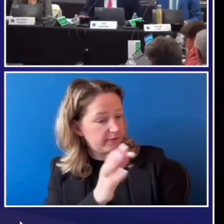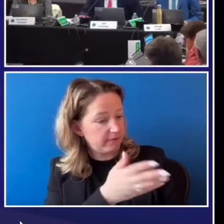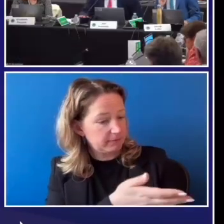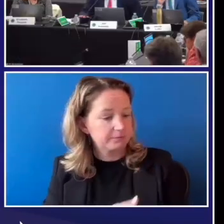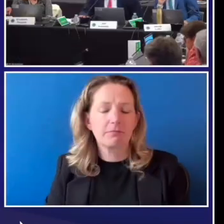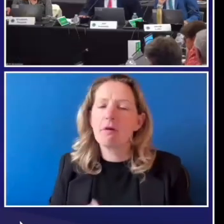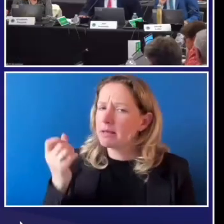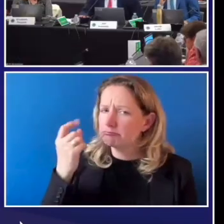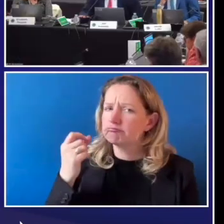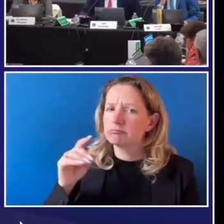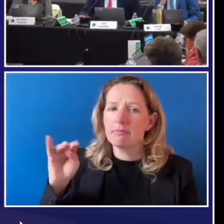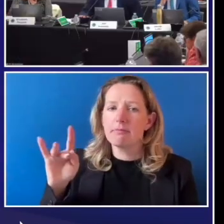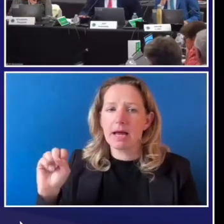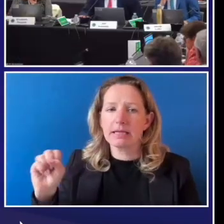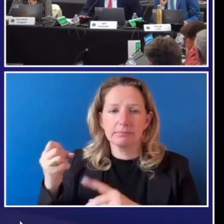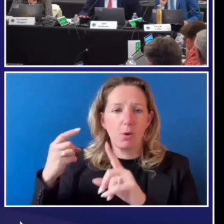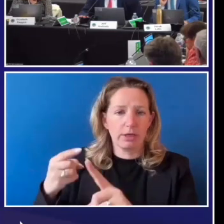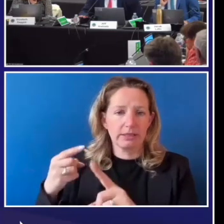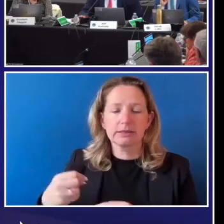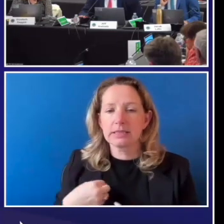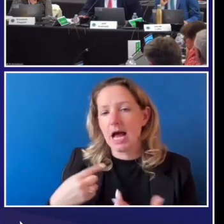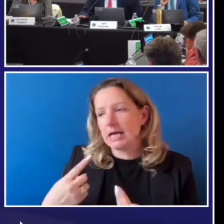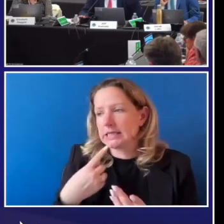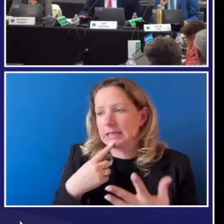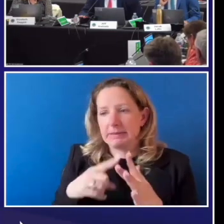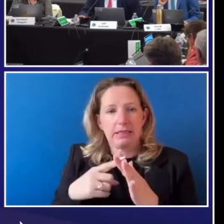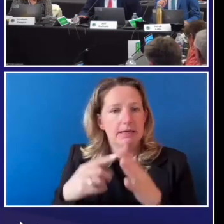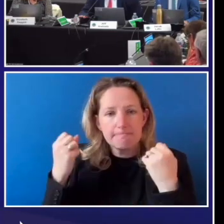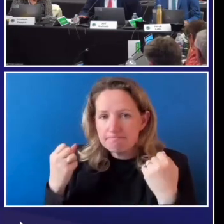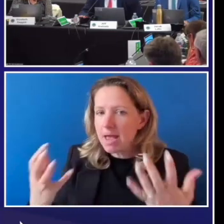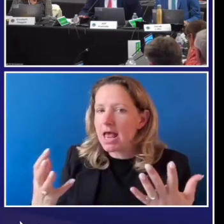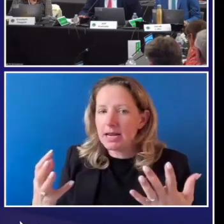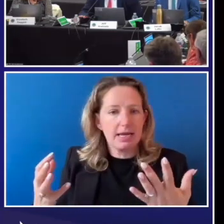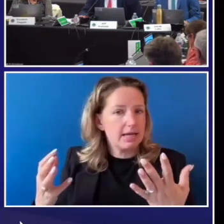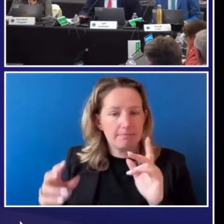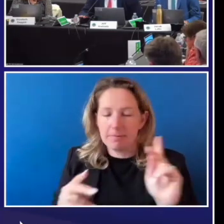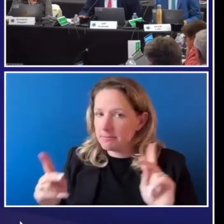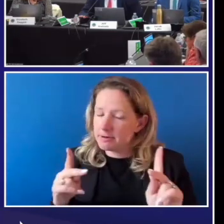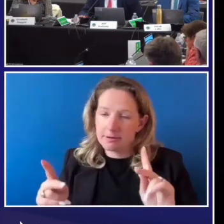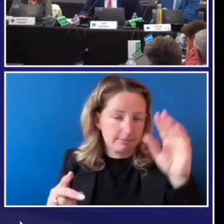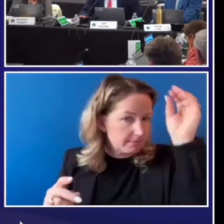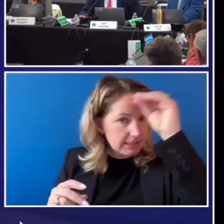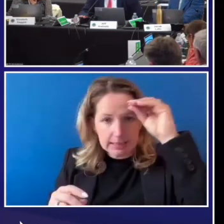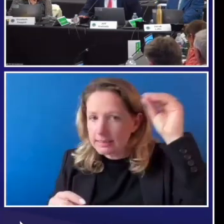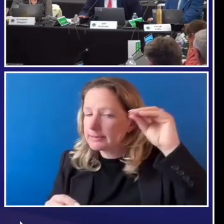As I said at the outset, lots of cooks in the kitchen on this one. So we will uh, we'll take that, we'll take that one back.